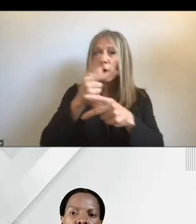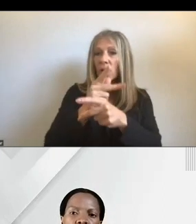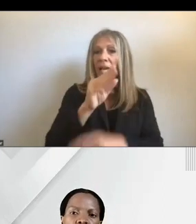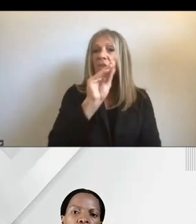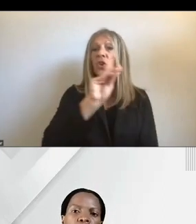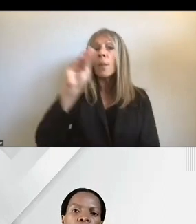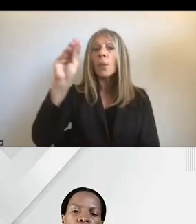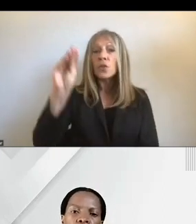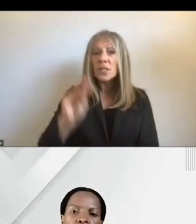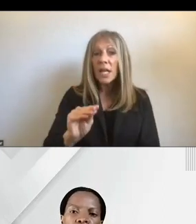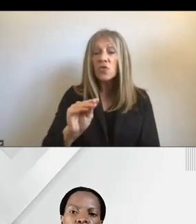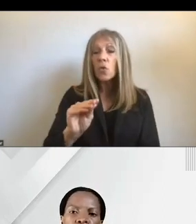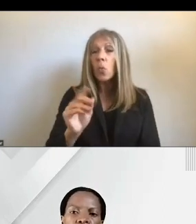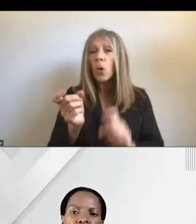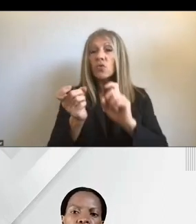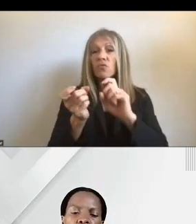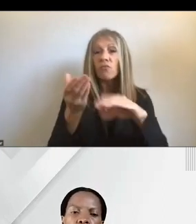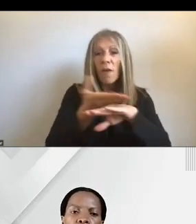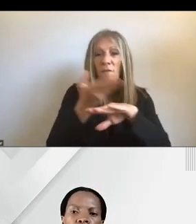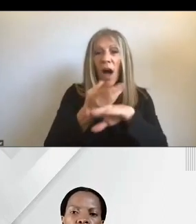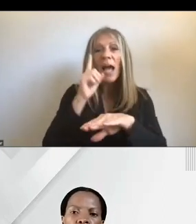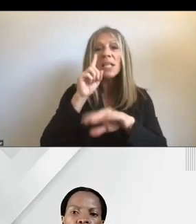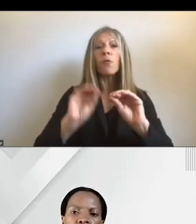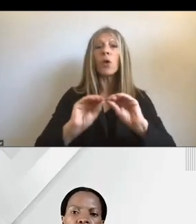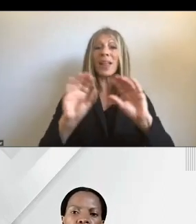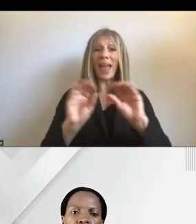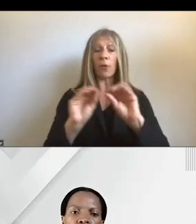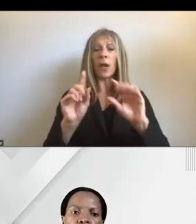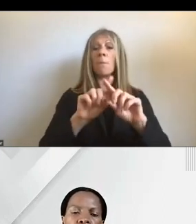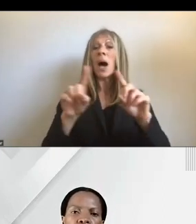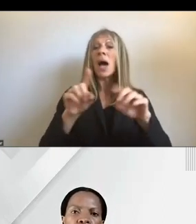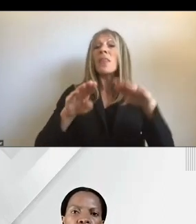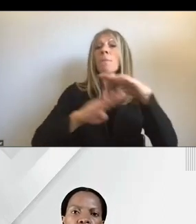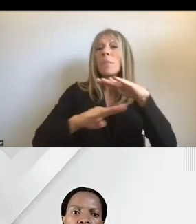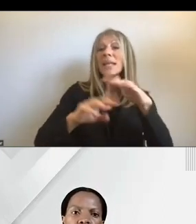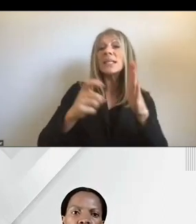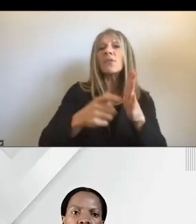percentages was revised for clarity, but the basic requirement remains the same.